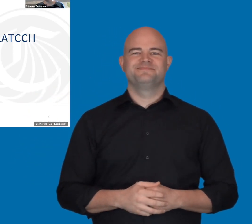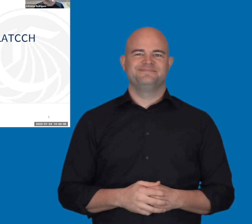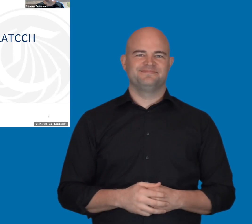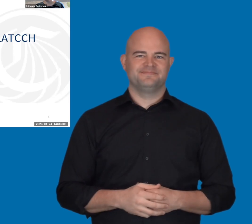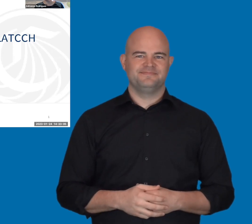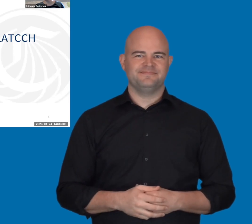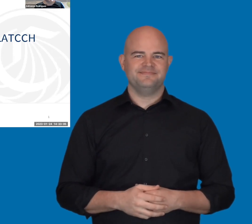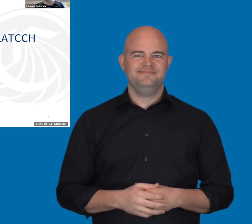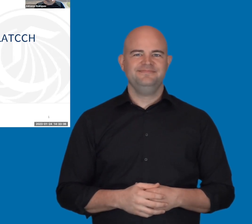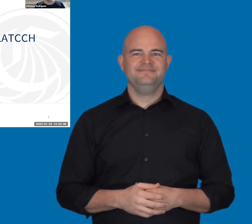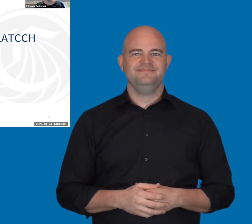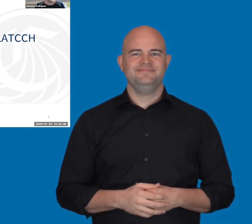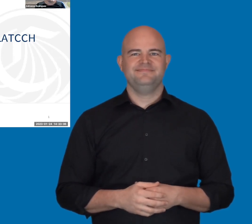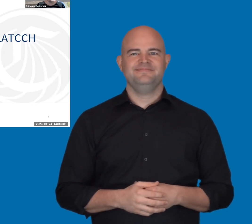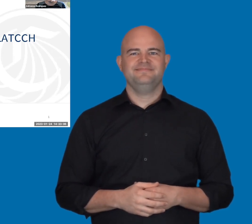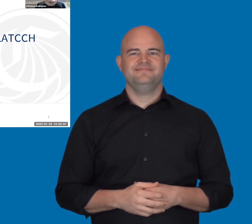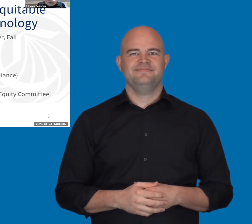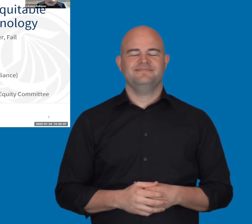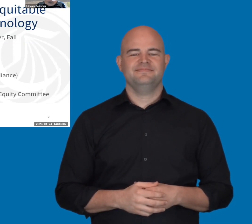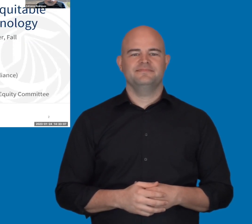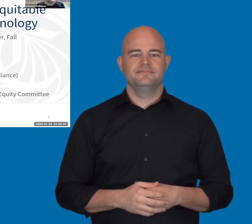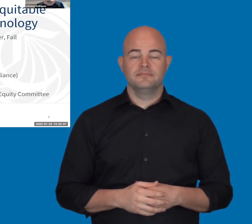So, just as a little background.